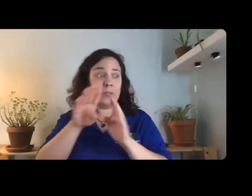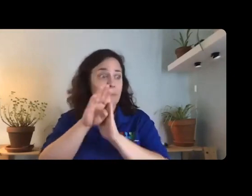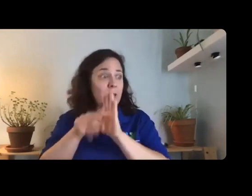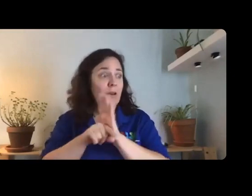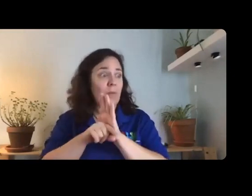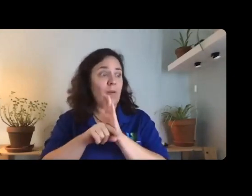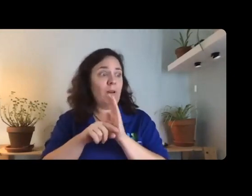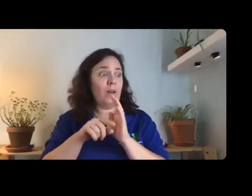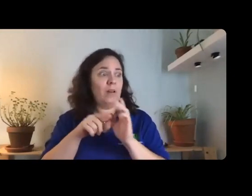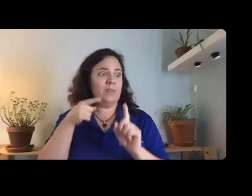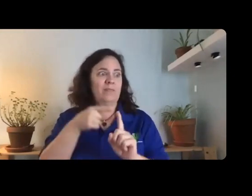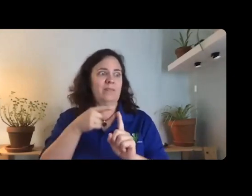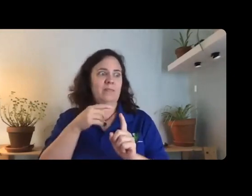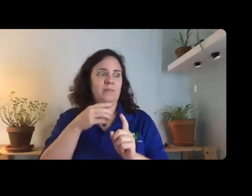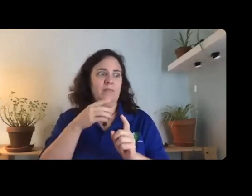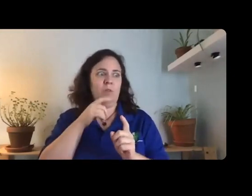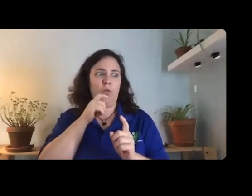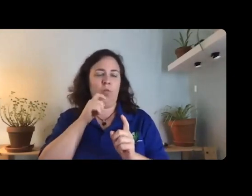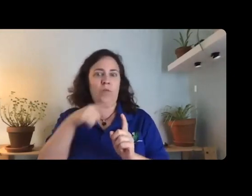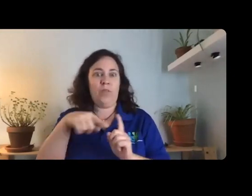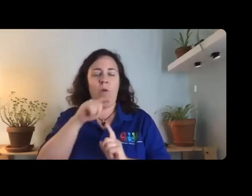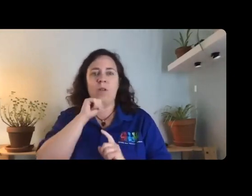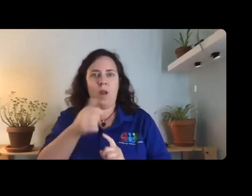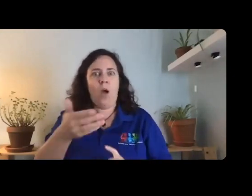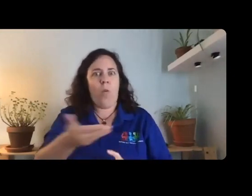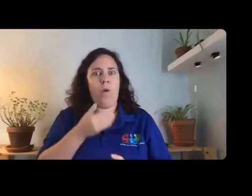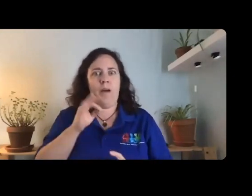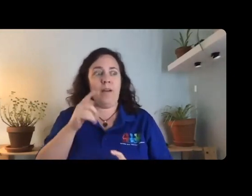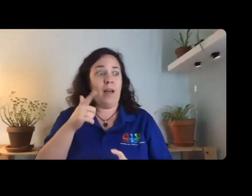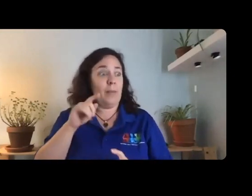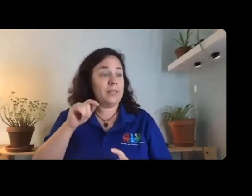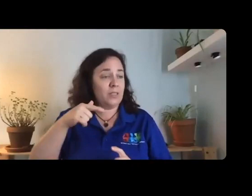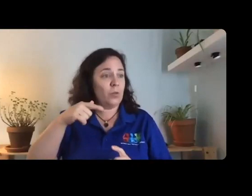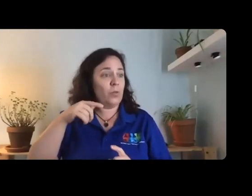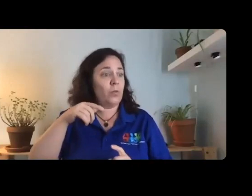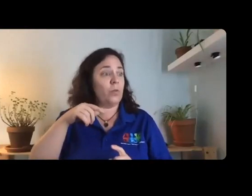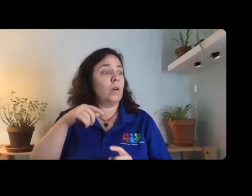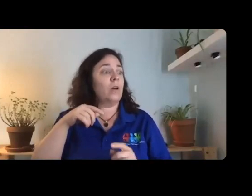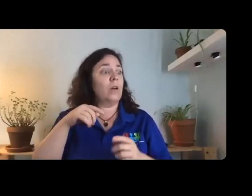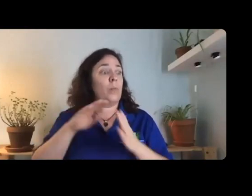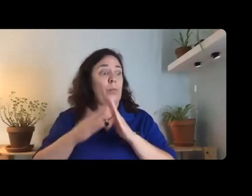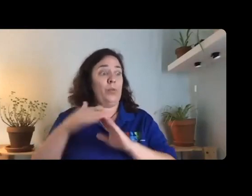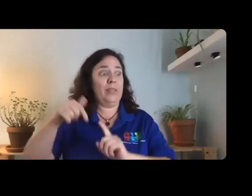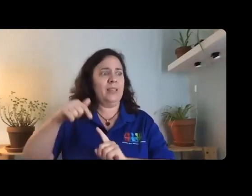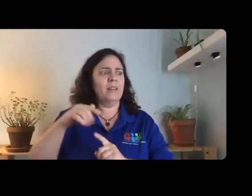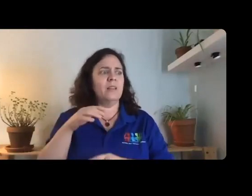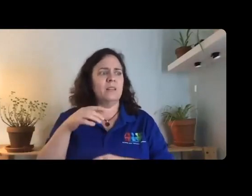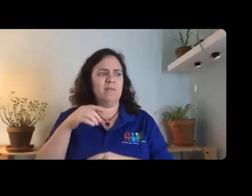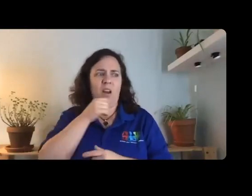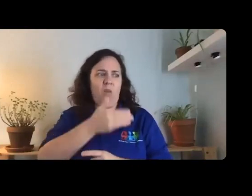So for students from low income or religious backgrounds where, they are perhaps, less